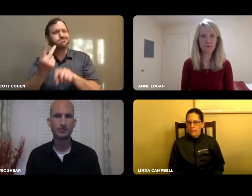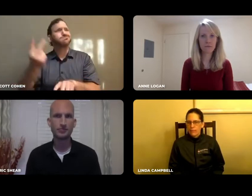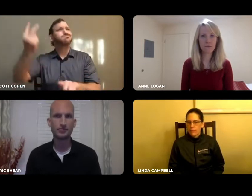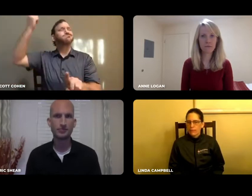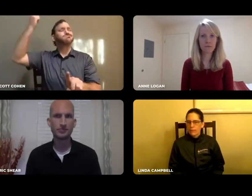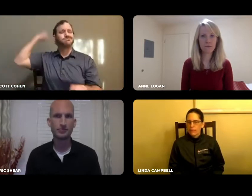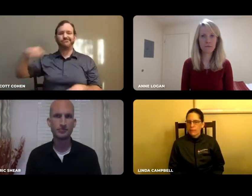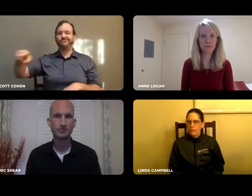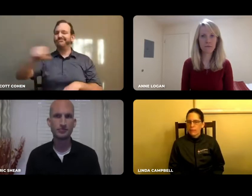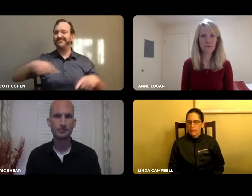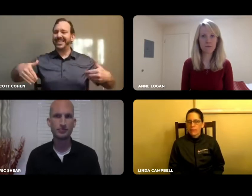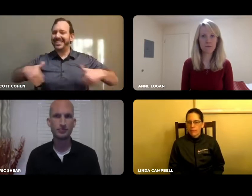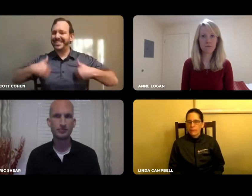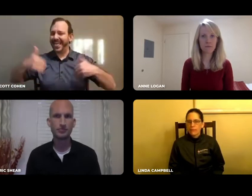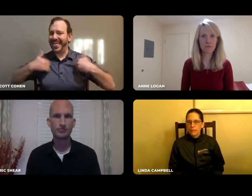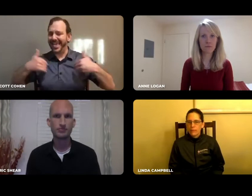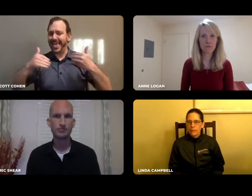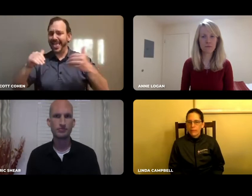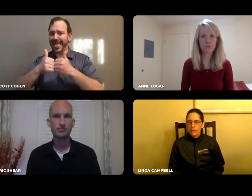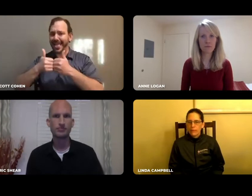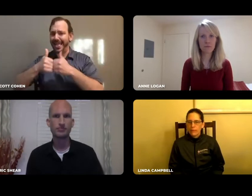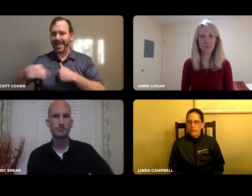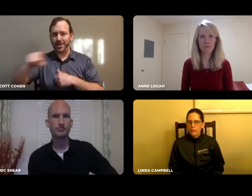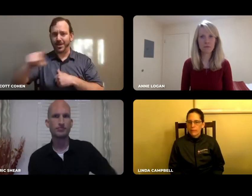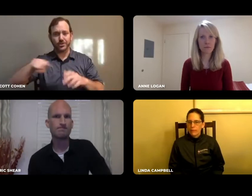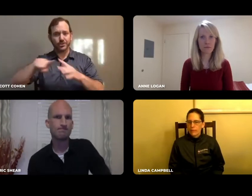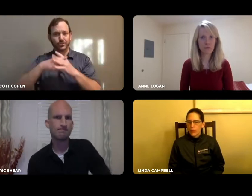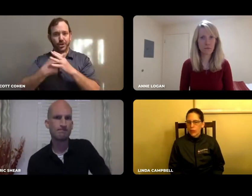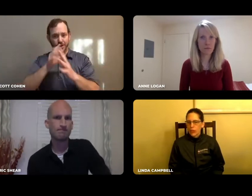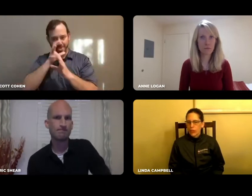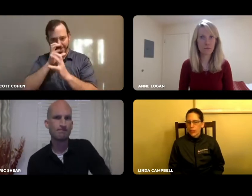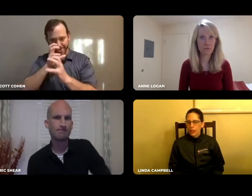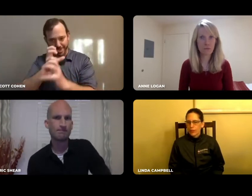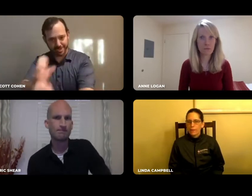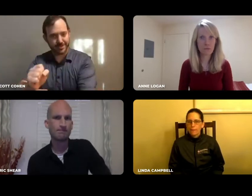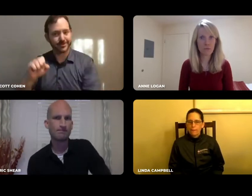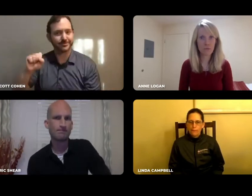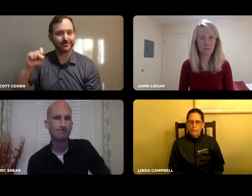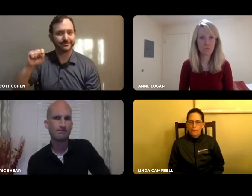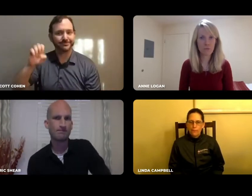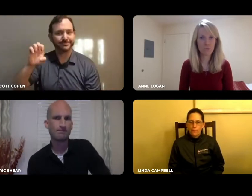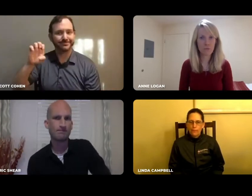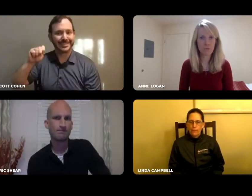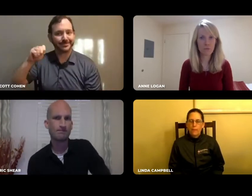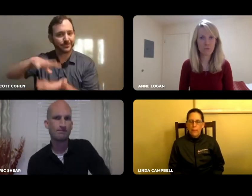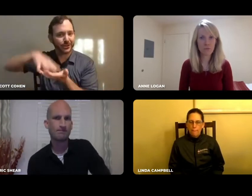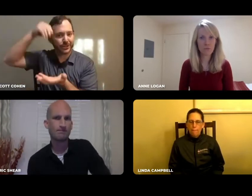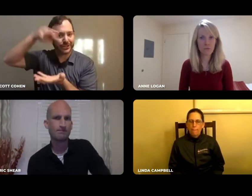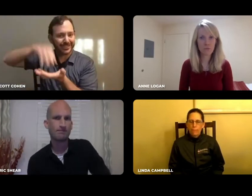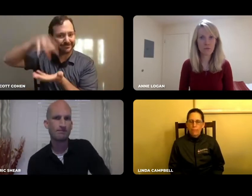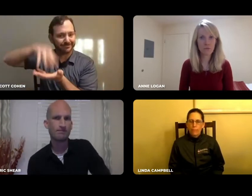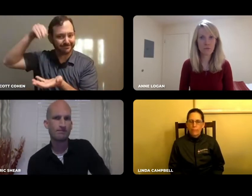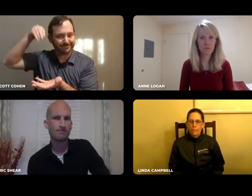That's to reflect on your youth and what drew you in to your STEM learning.